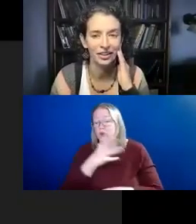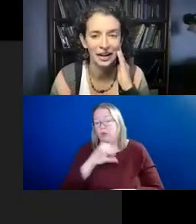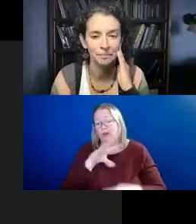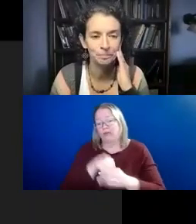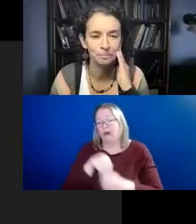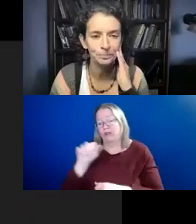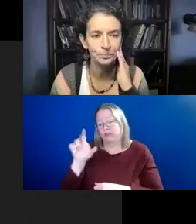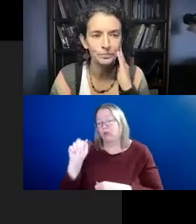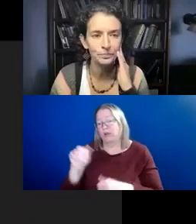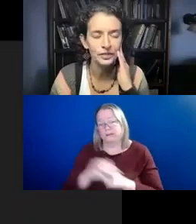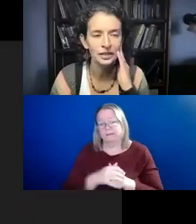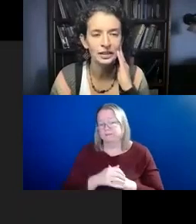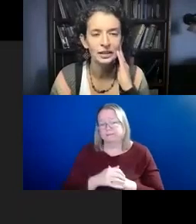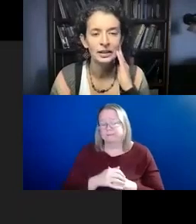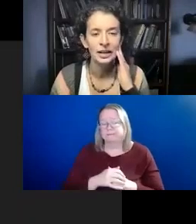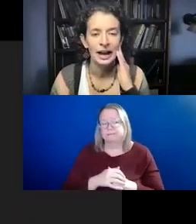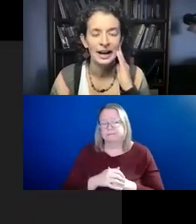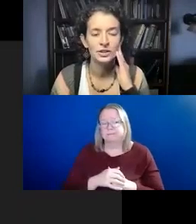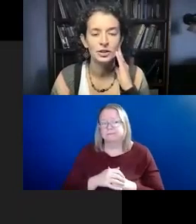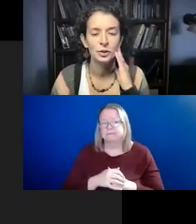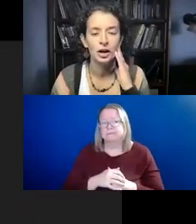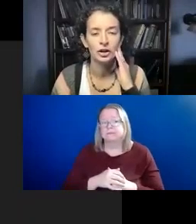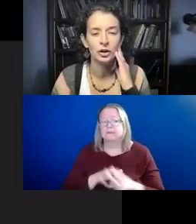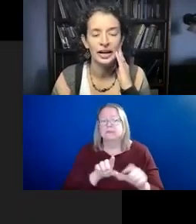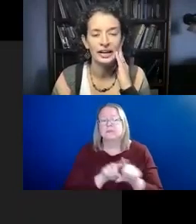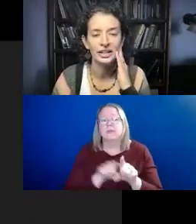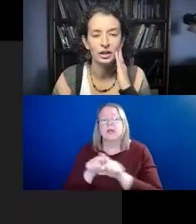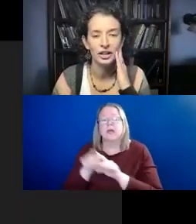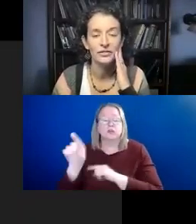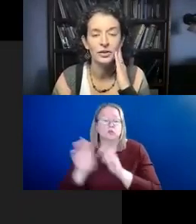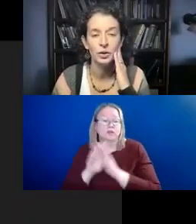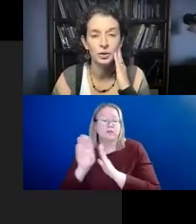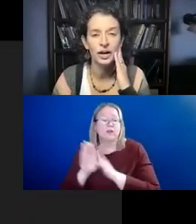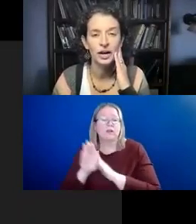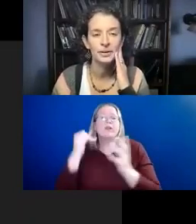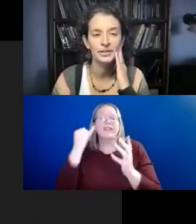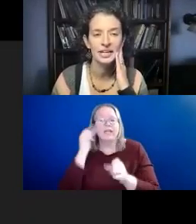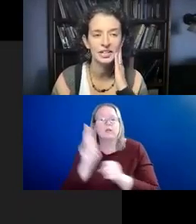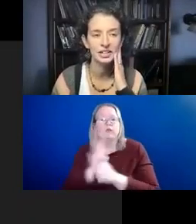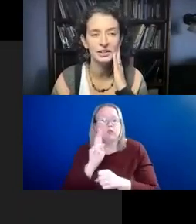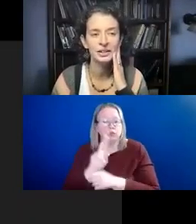13:25:52 As you are creating 13:25:55 , if you use I presentation